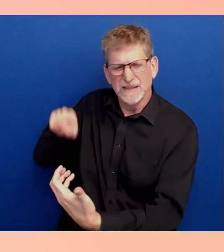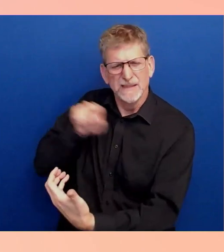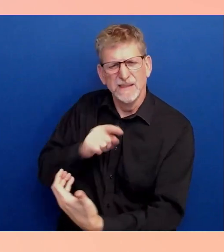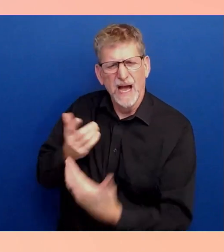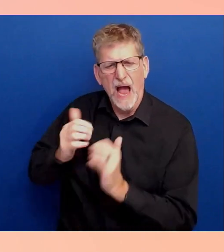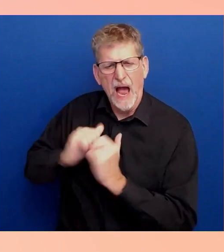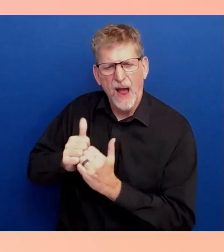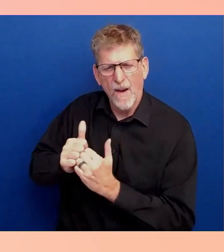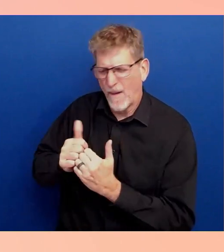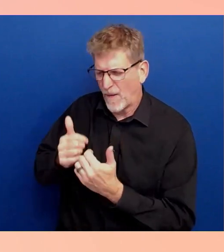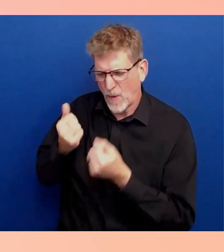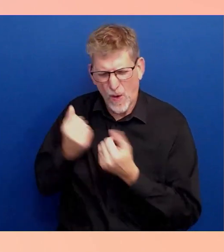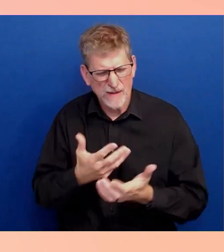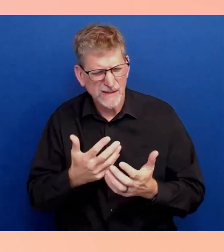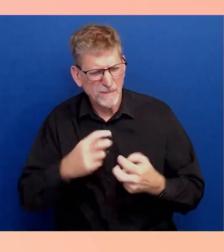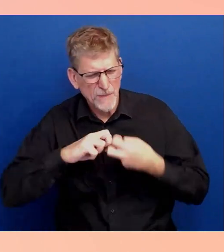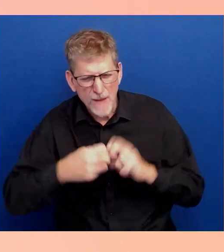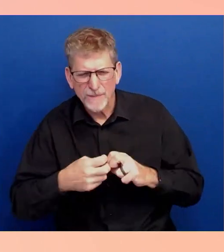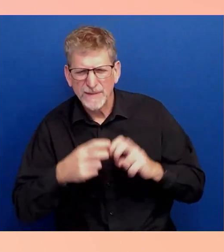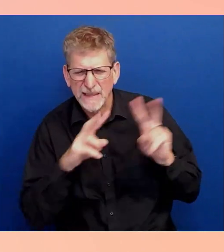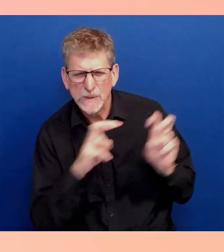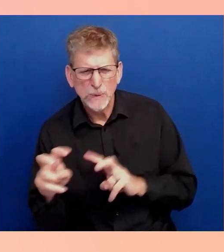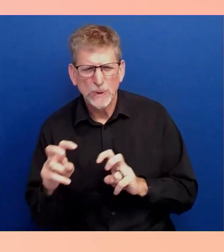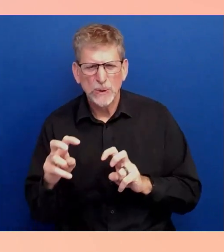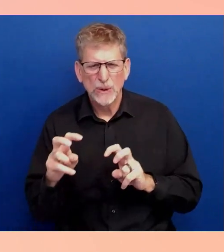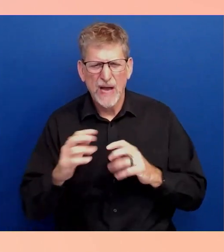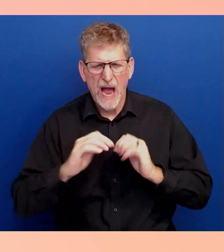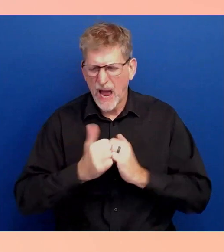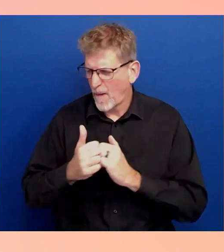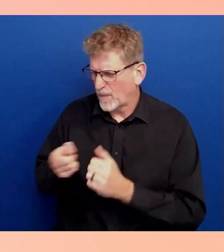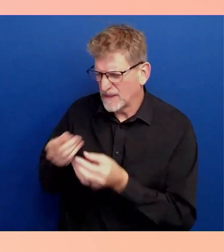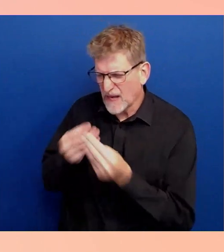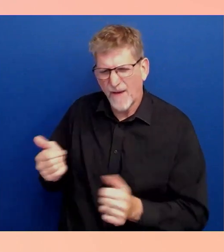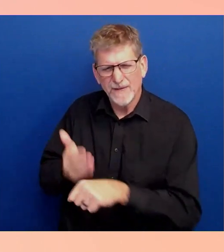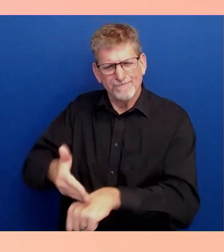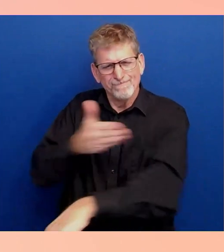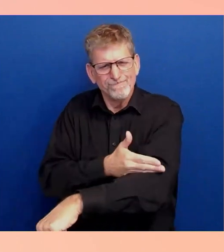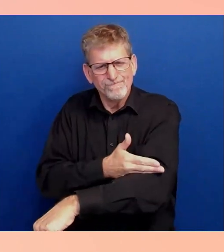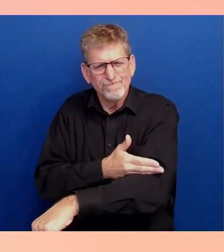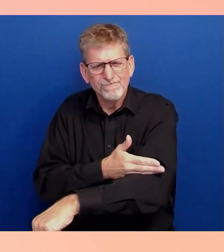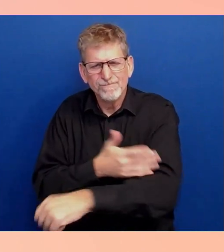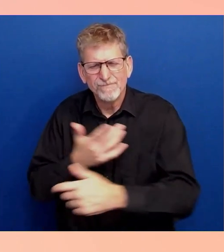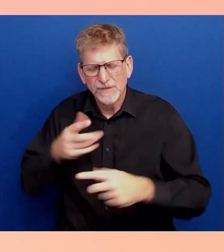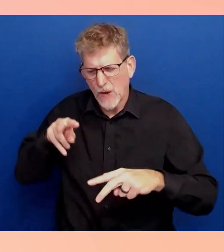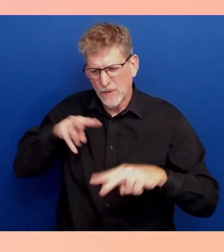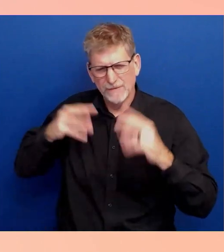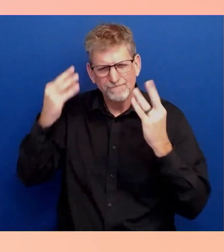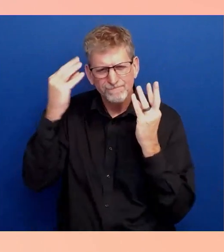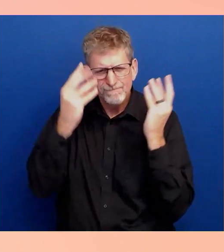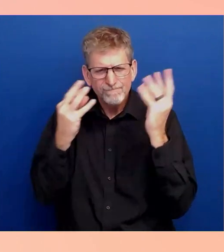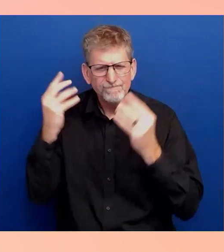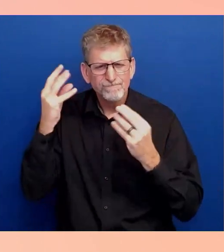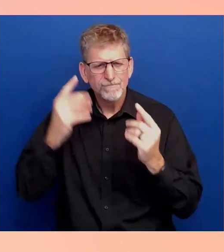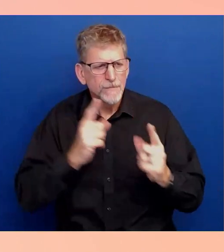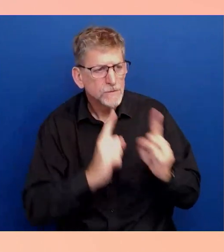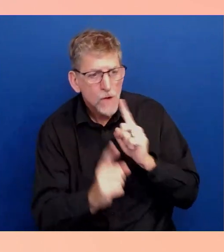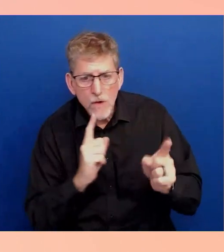Reflecting on these insights from interviews and usability studies and addressing accessibility issues beforehand has really